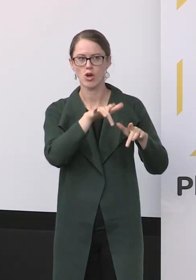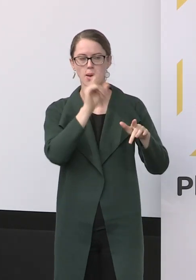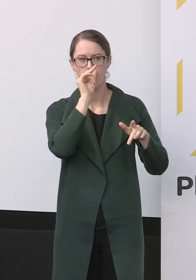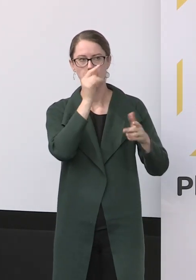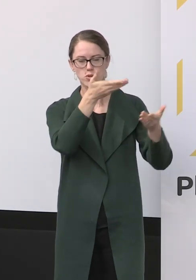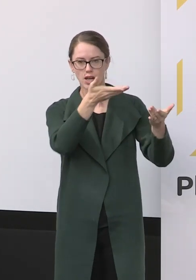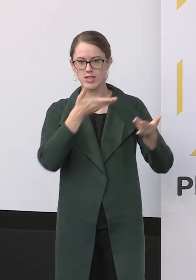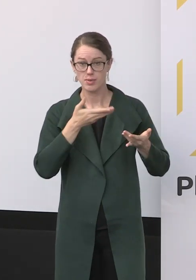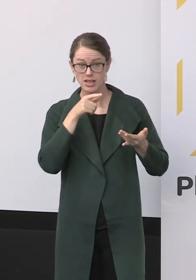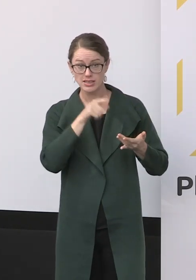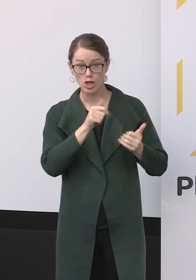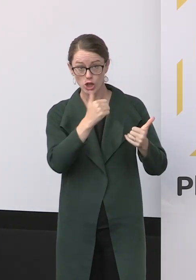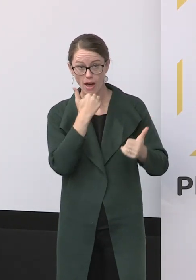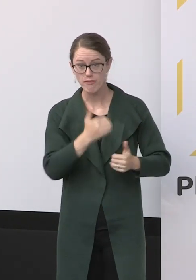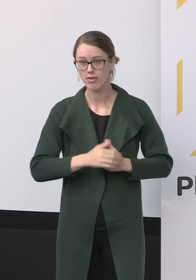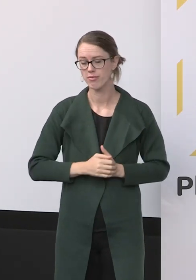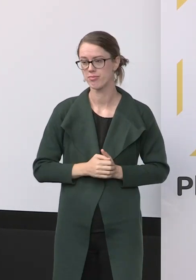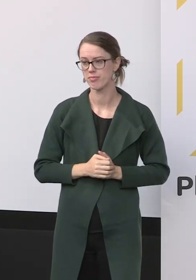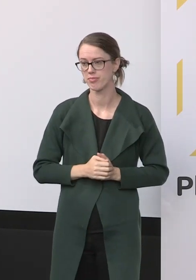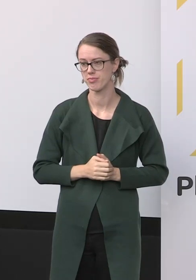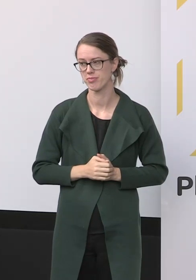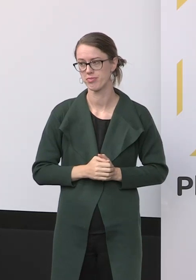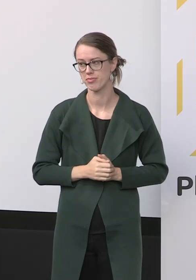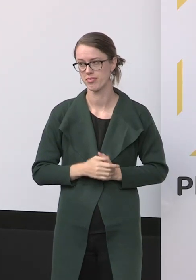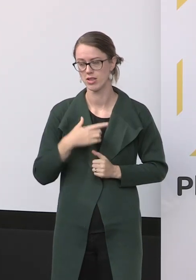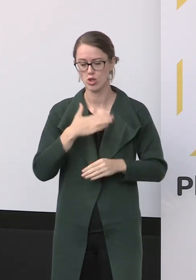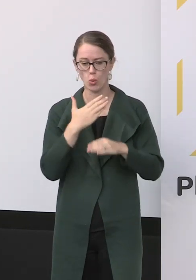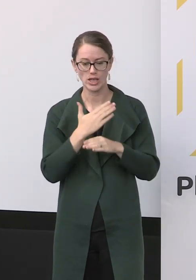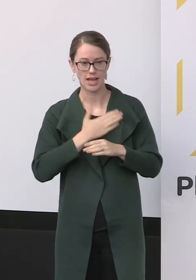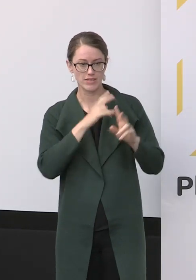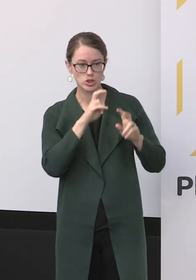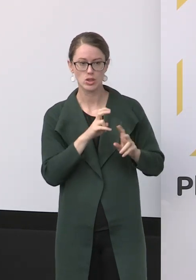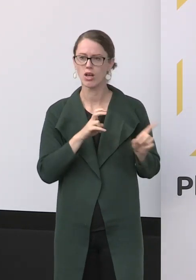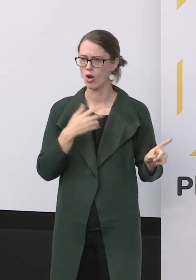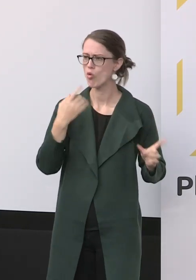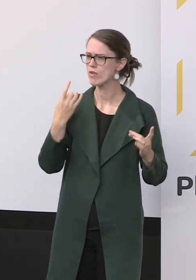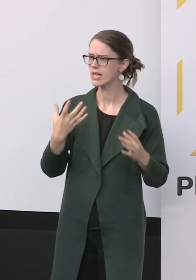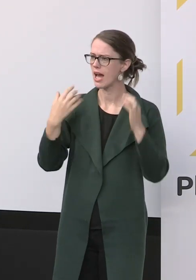Health to provide data of healthcare workers infected in their workplace. They haven't